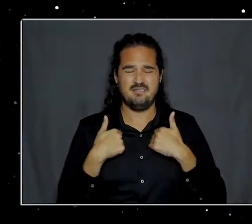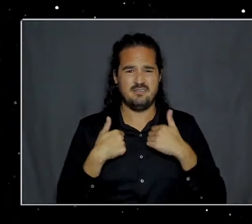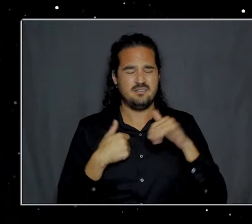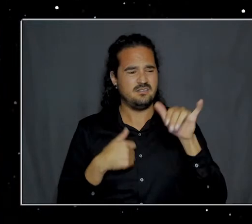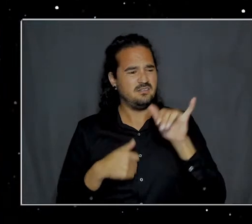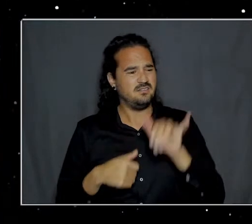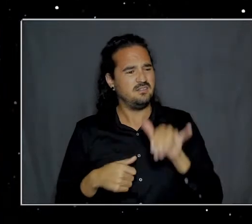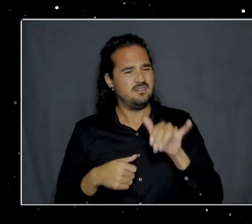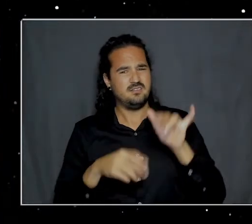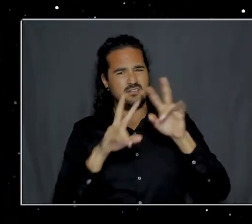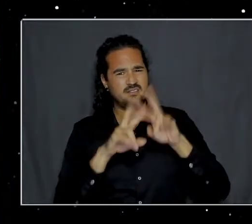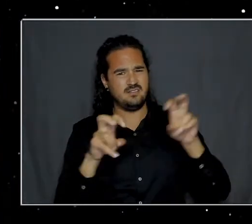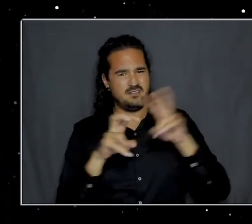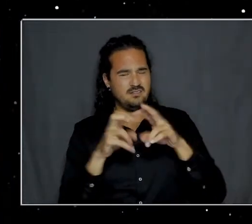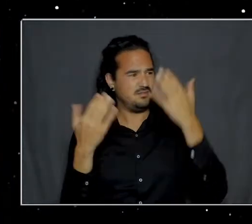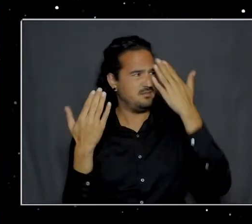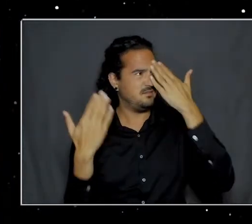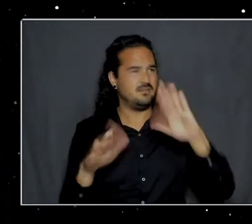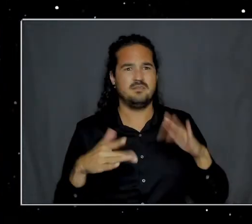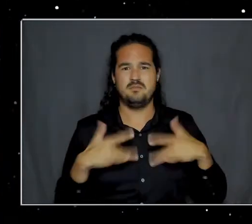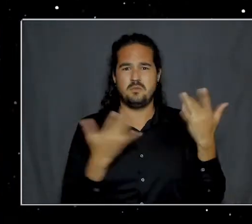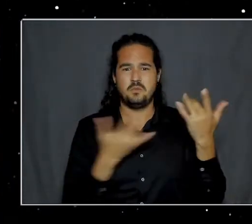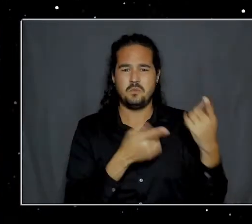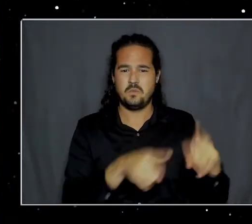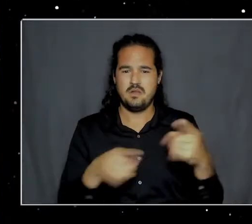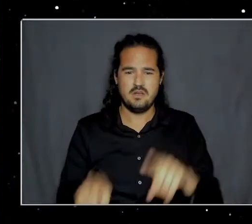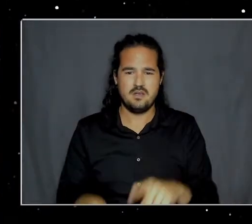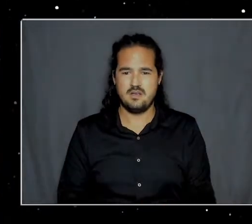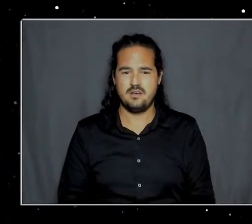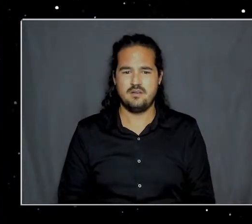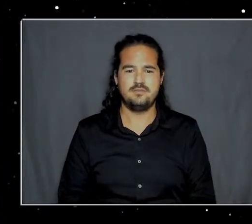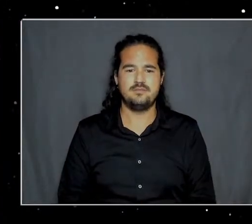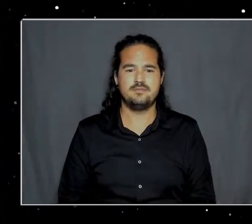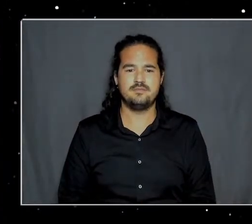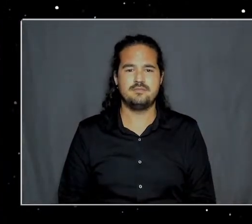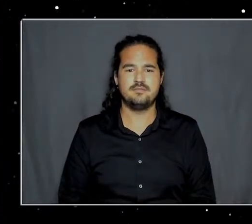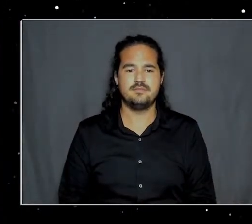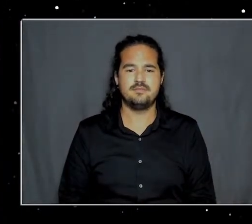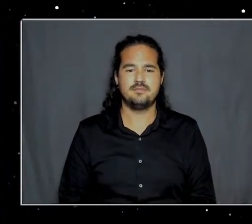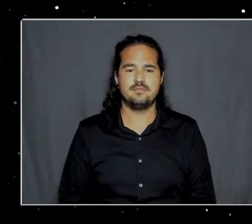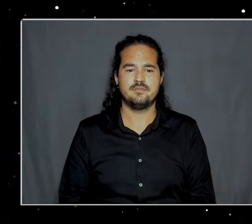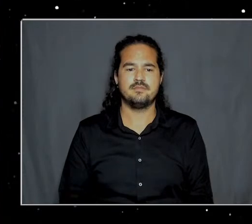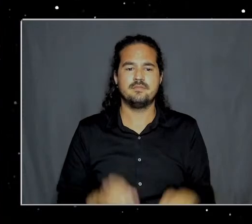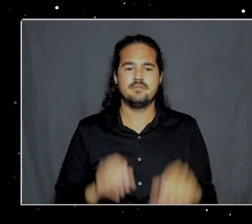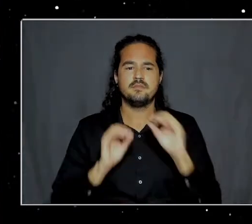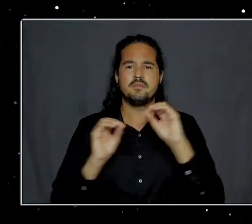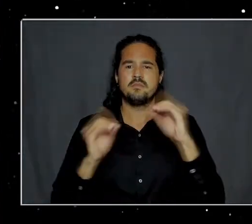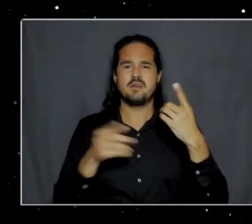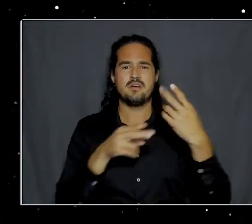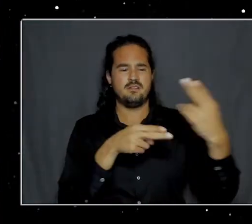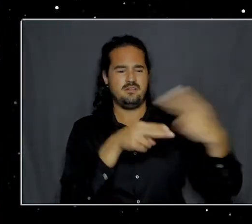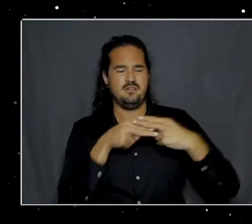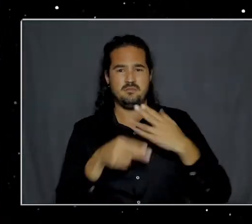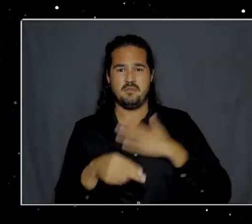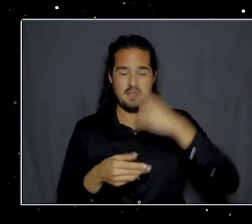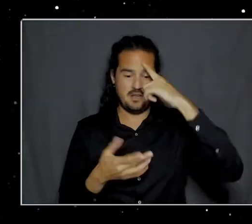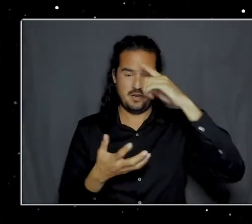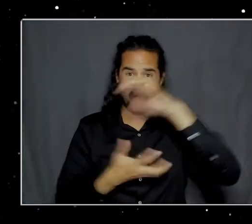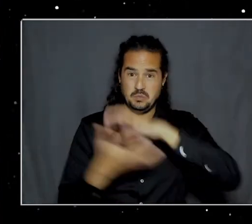ABOUT TO GO DOWN. DANIELLE BARGALA SANCHEZ: SO THAT NO ONE CAN DECIDE MY MENTAL CONFUSION IS A DEAD